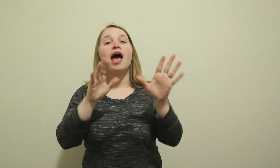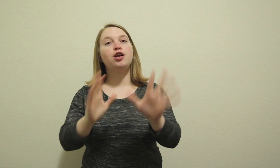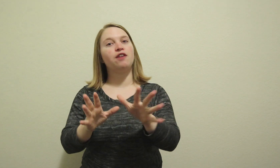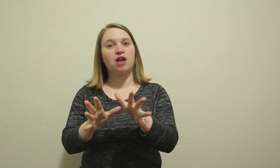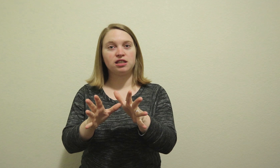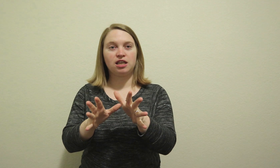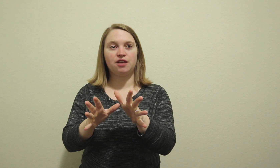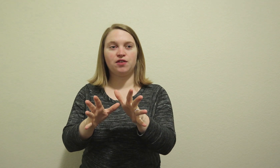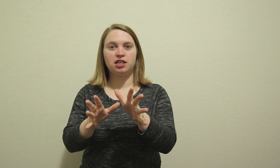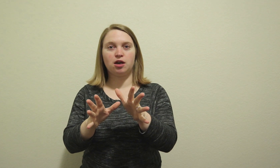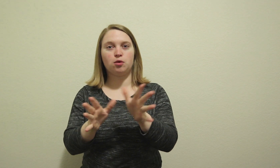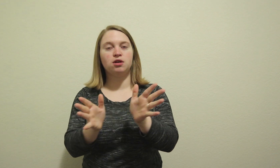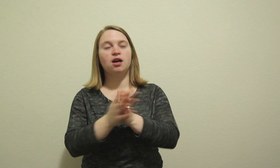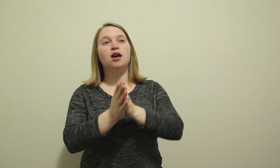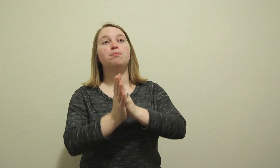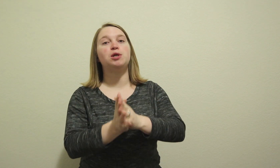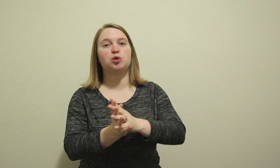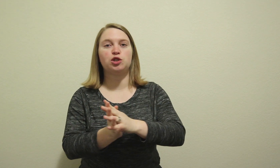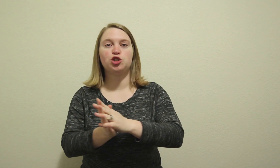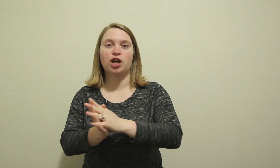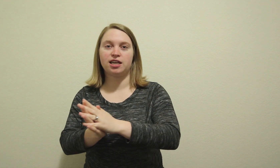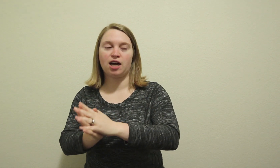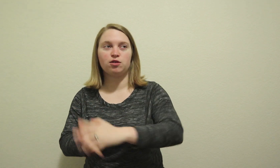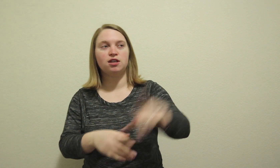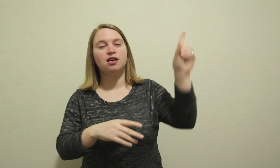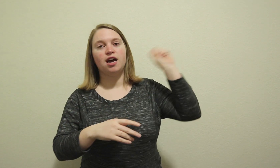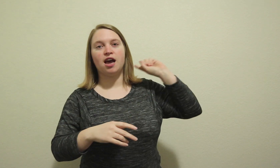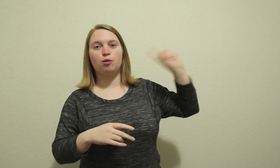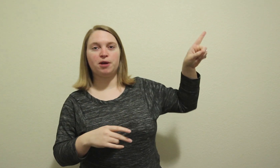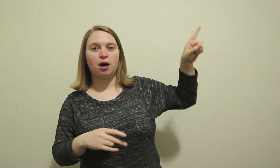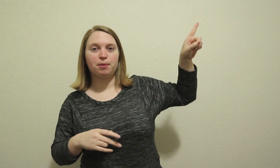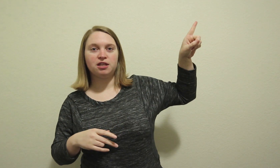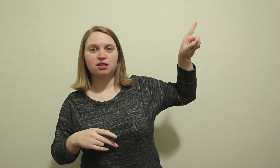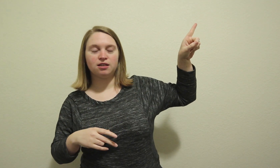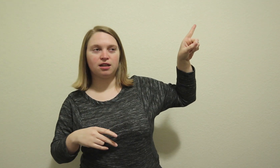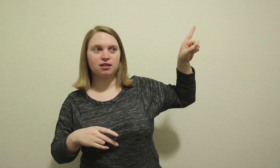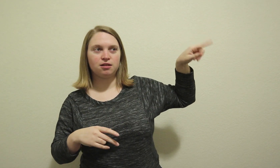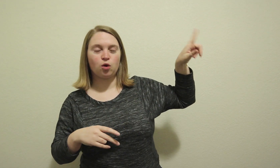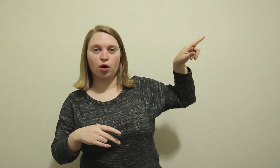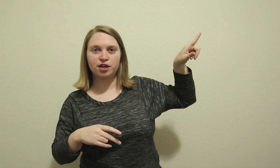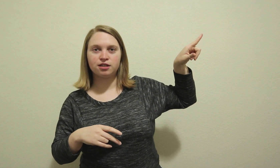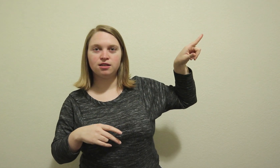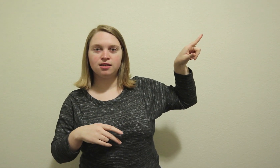and you have not see the video be sure to check it out it'll be up in the corner